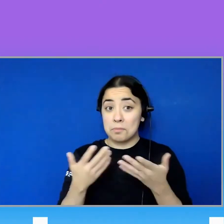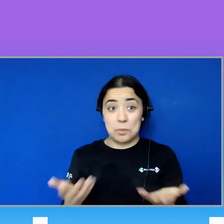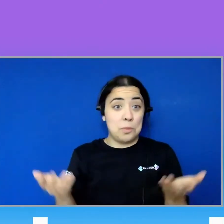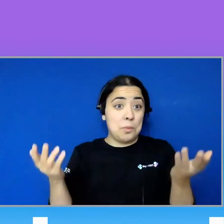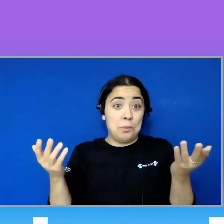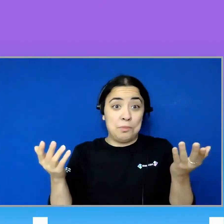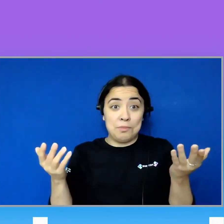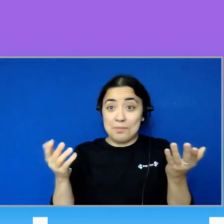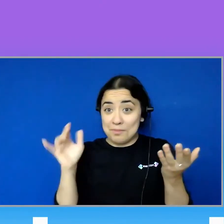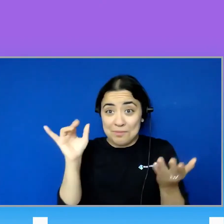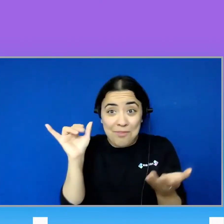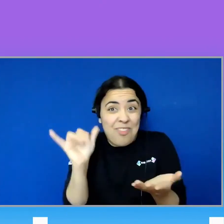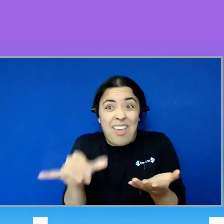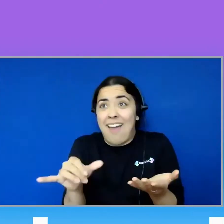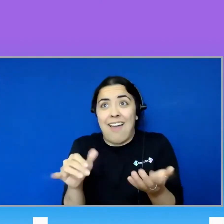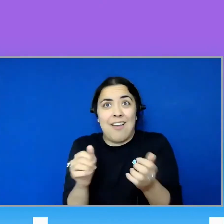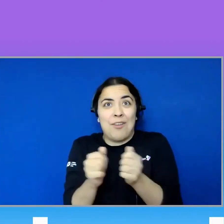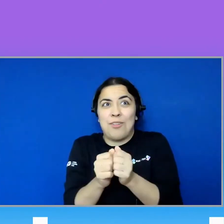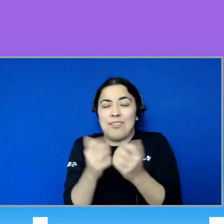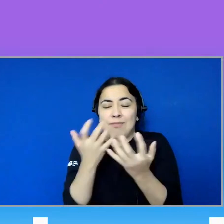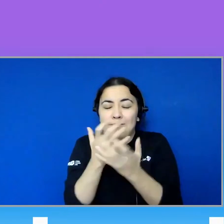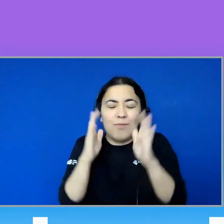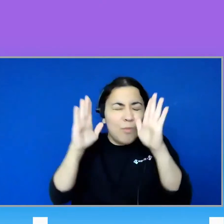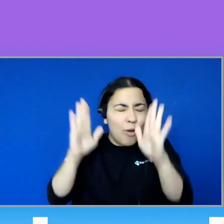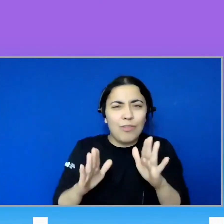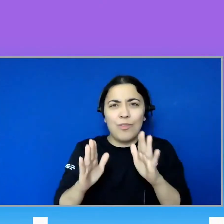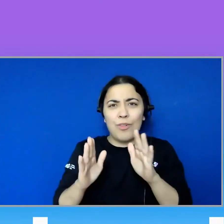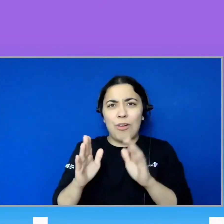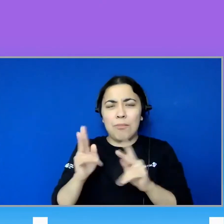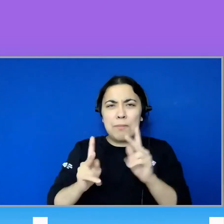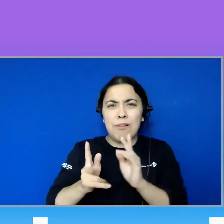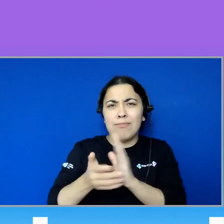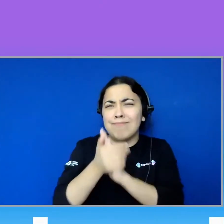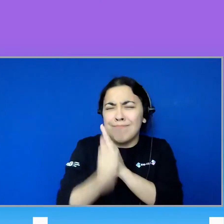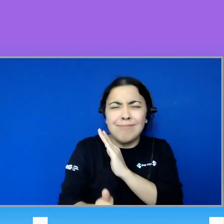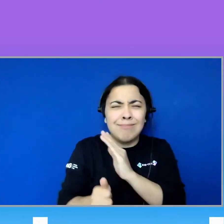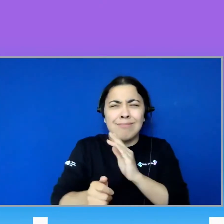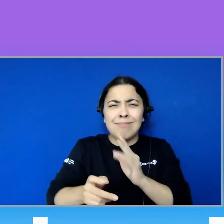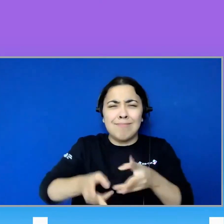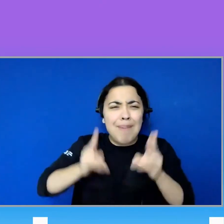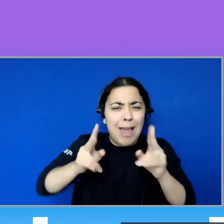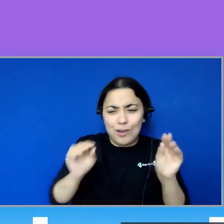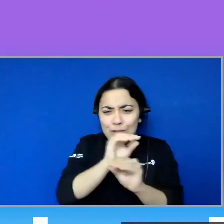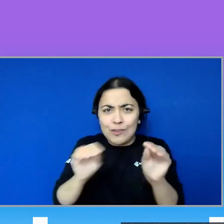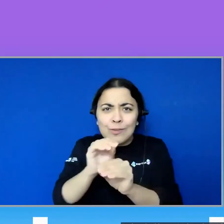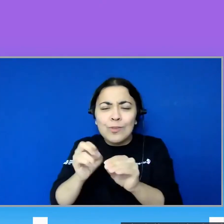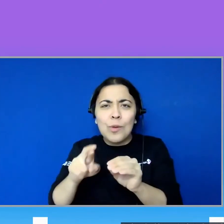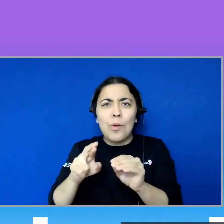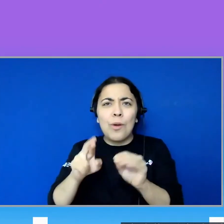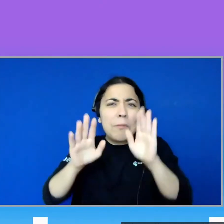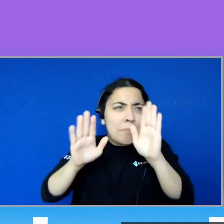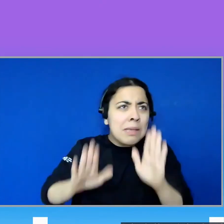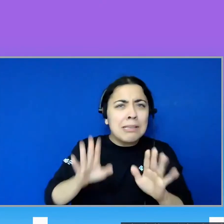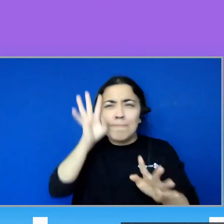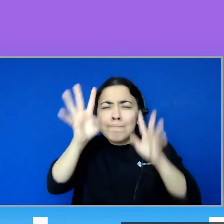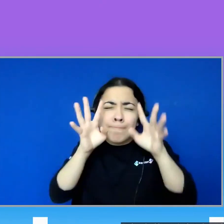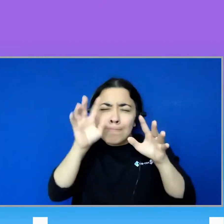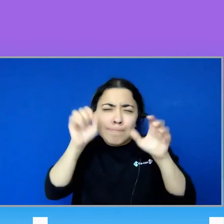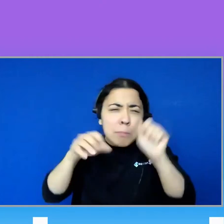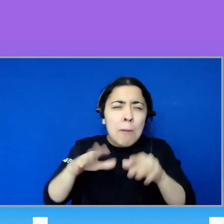that, along with some fantastic